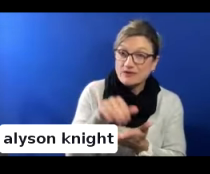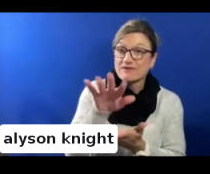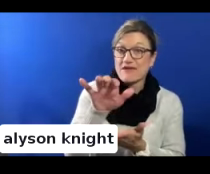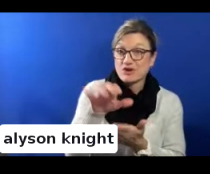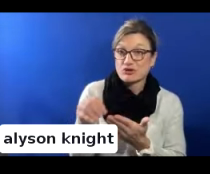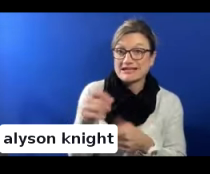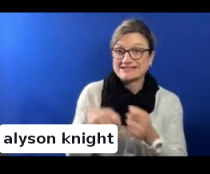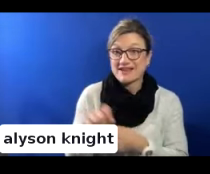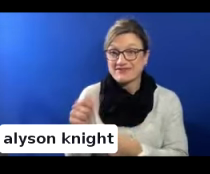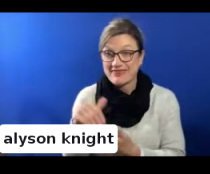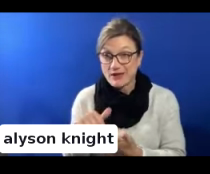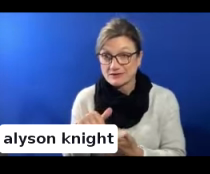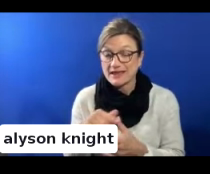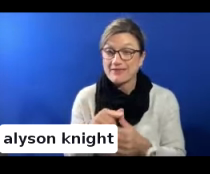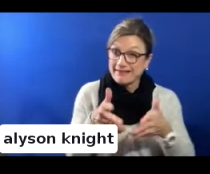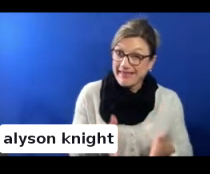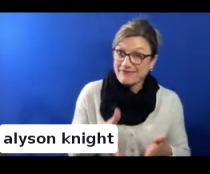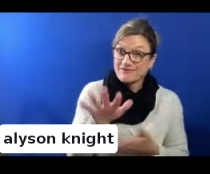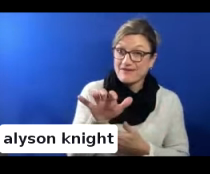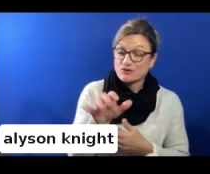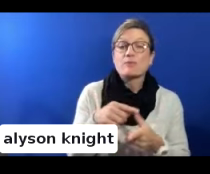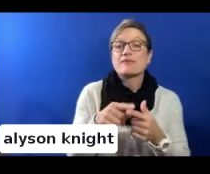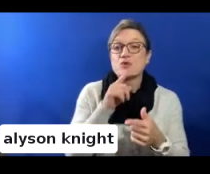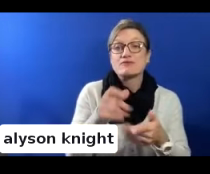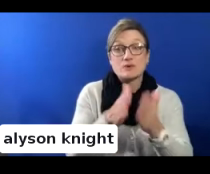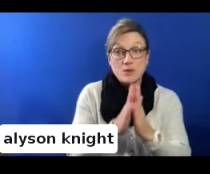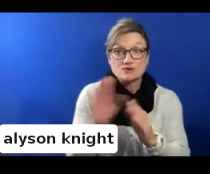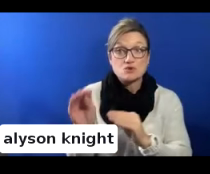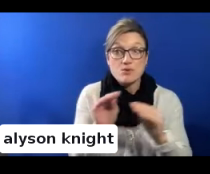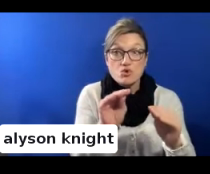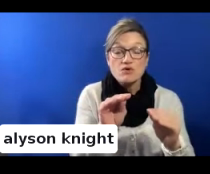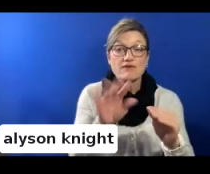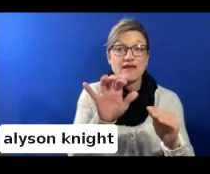Then you would request to move the 500 to let's say, personnel.